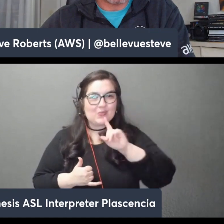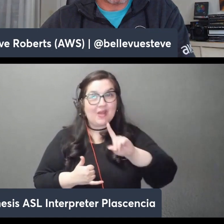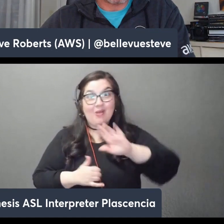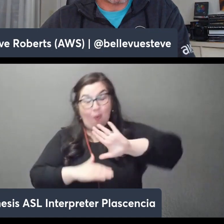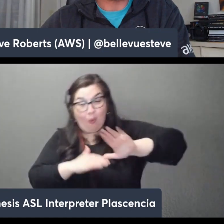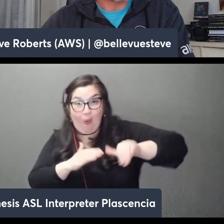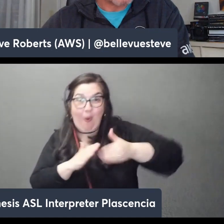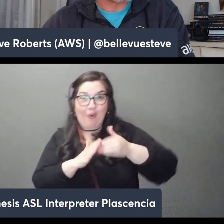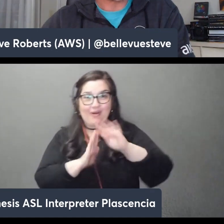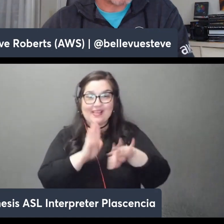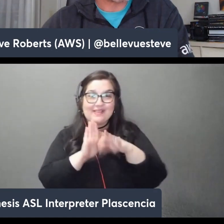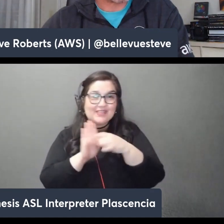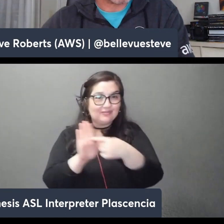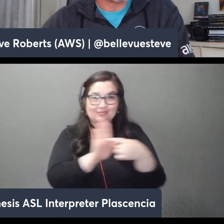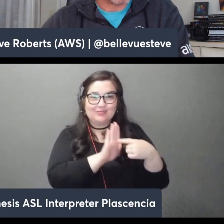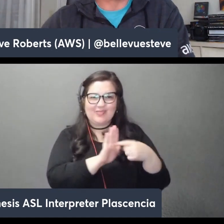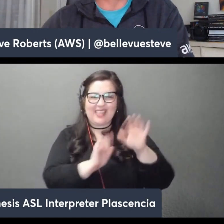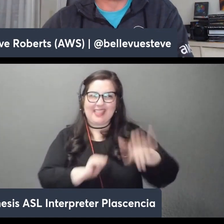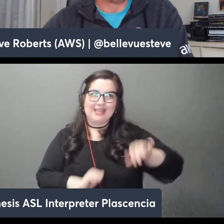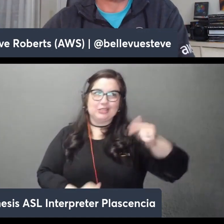That'll be for our GA, which is later on,